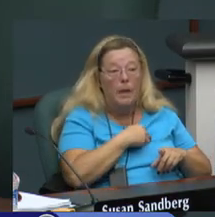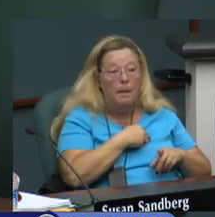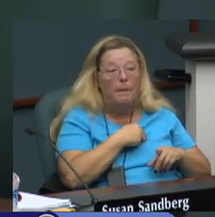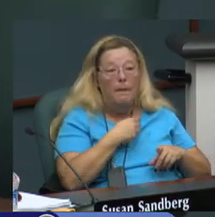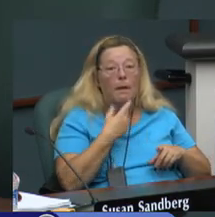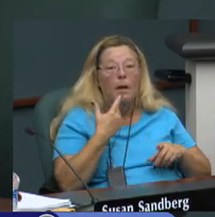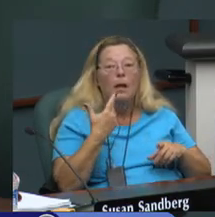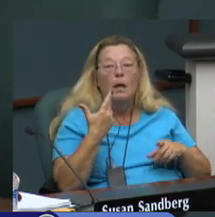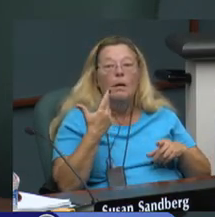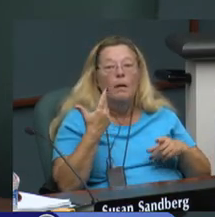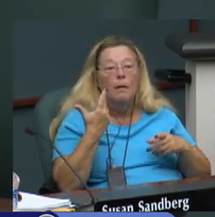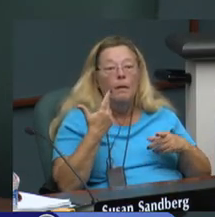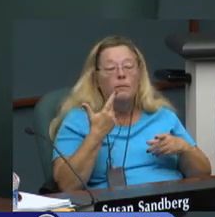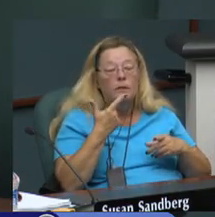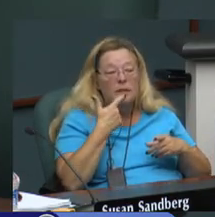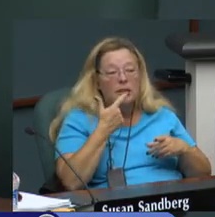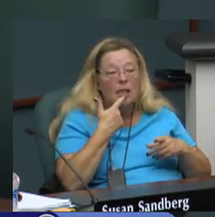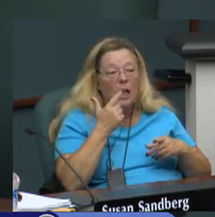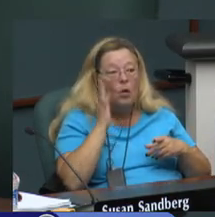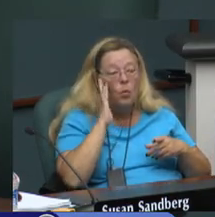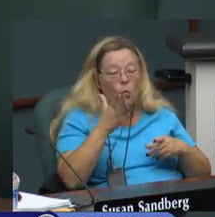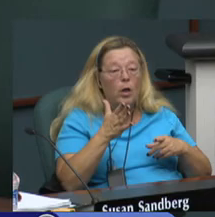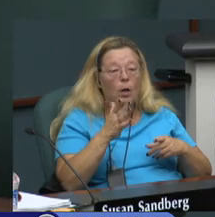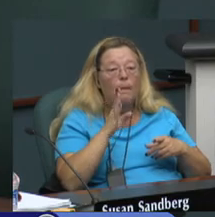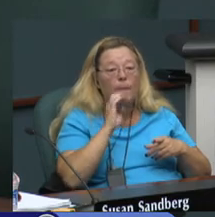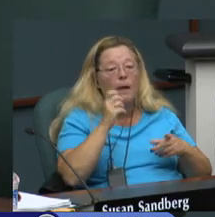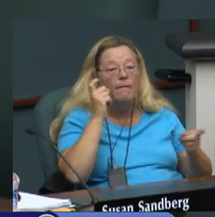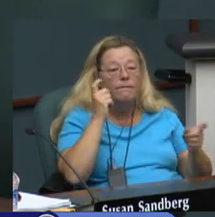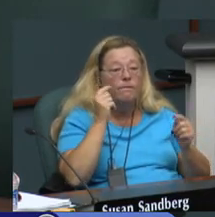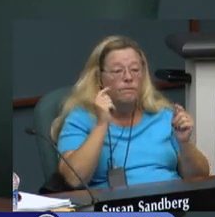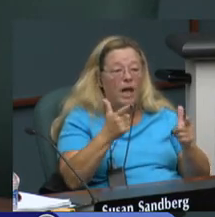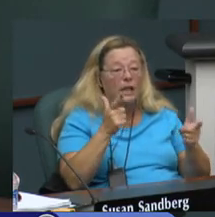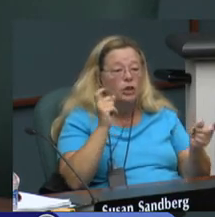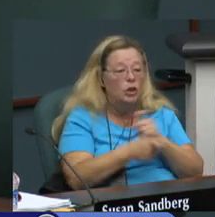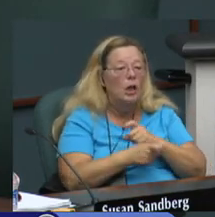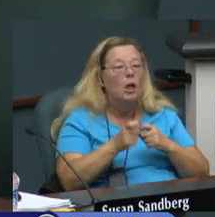expressed that they think it will be if we're looking at that kind of dramatic